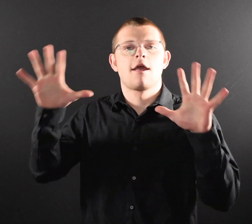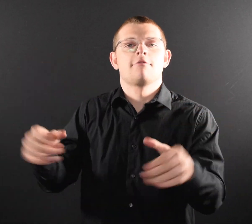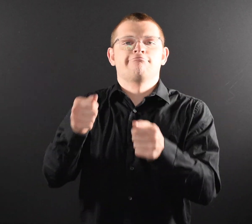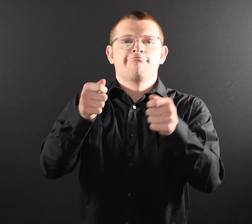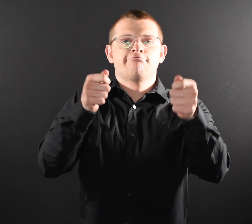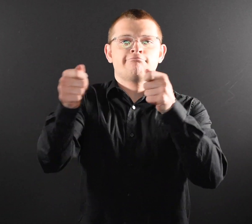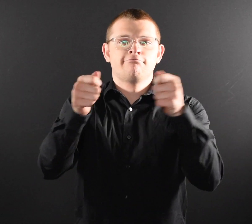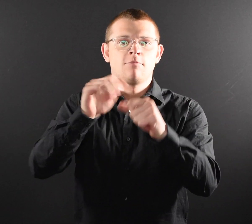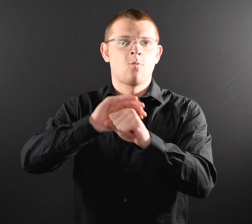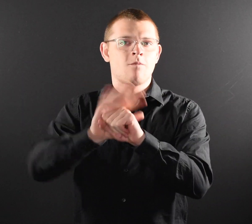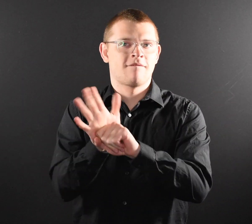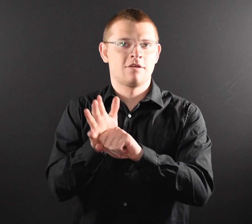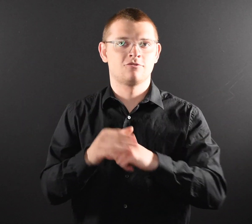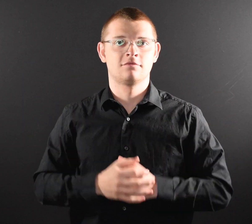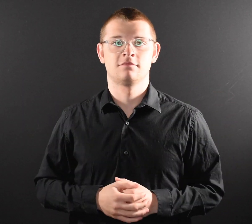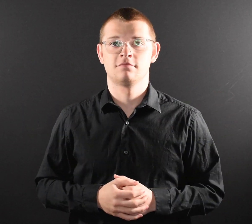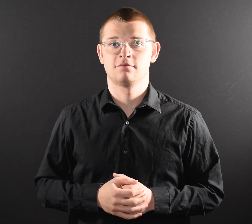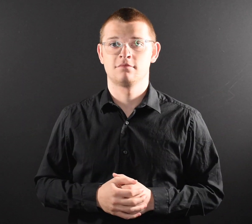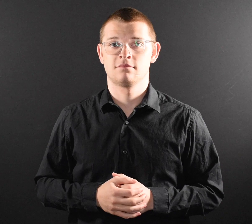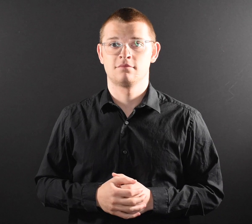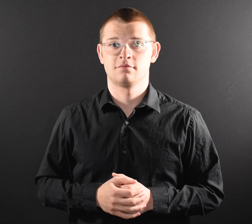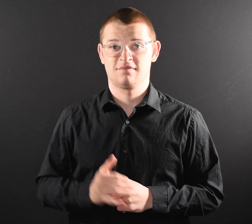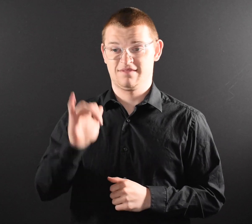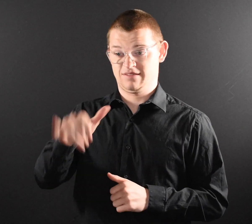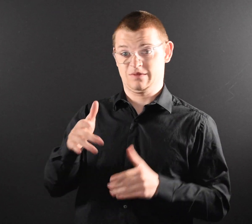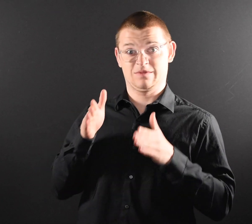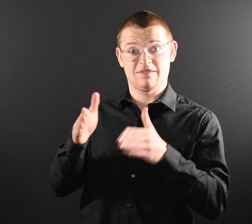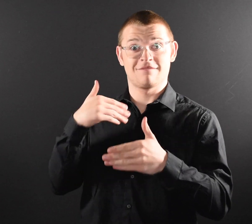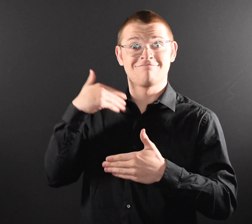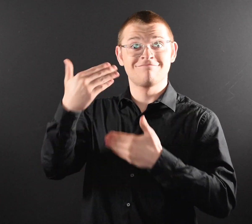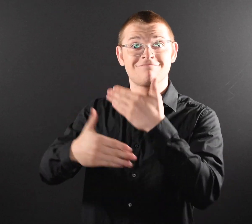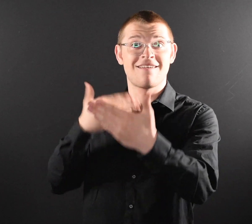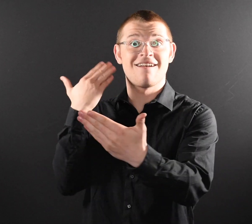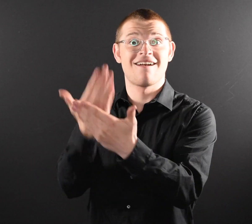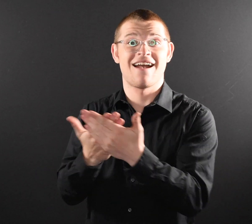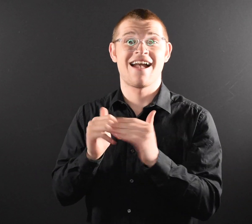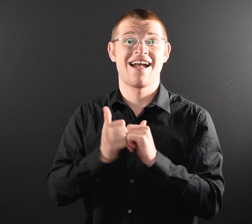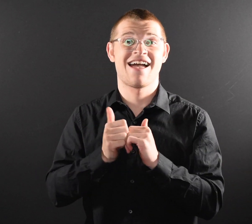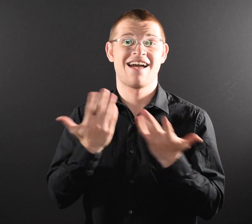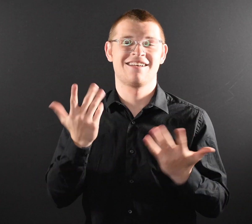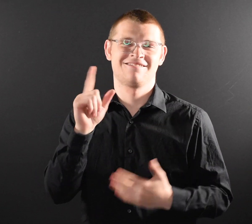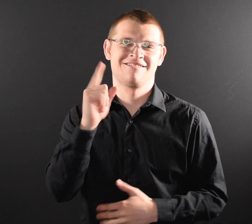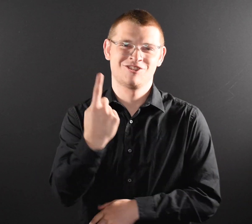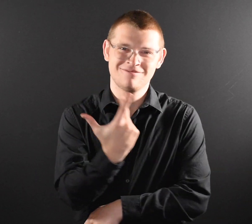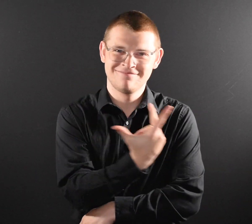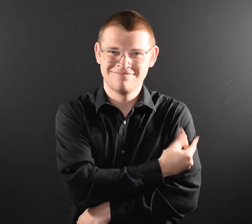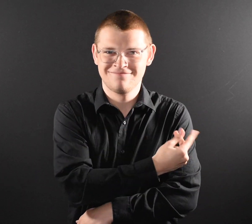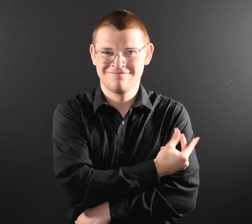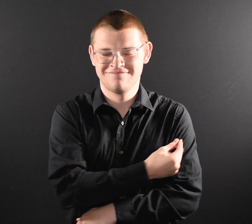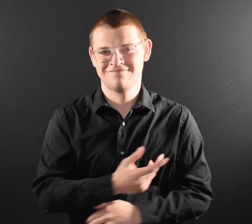before we are able to rein in COVID-19 — and the way we get there is by getting vaccinated.